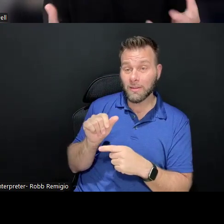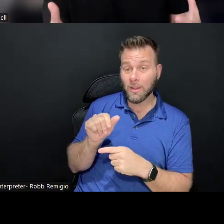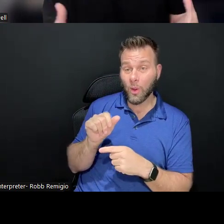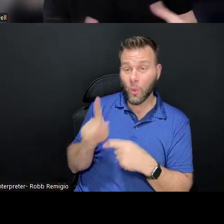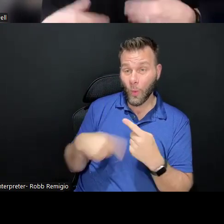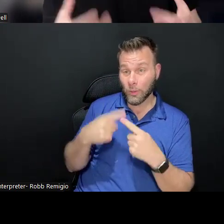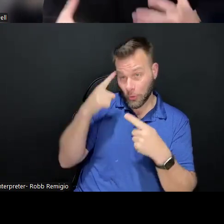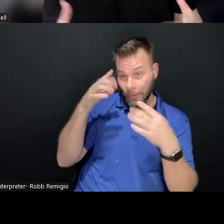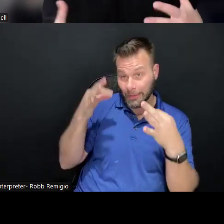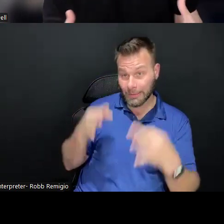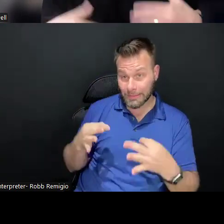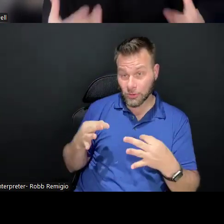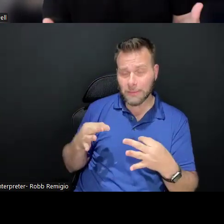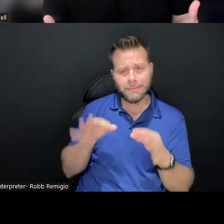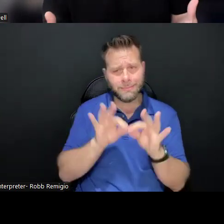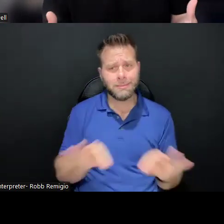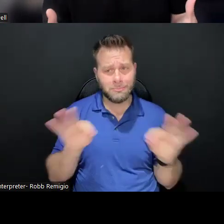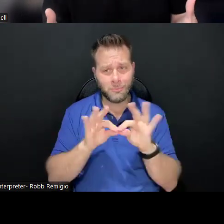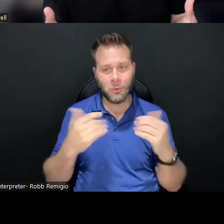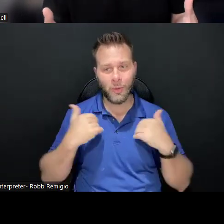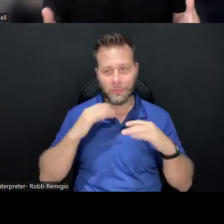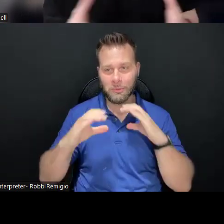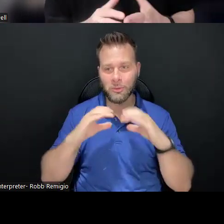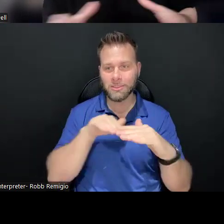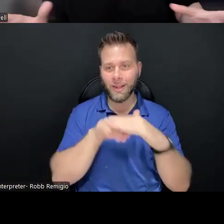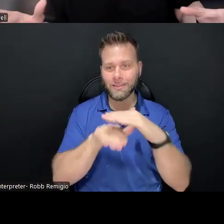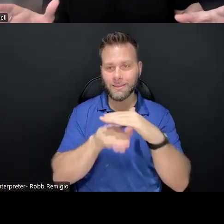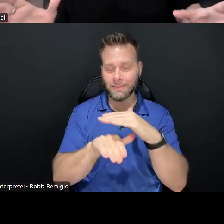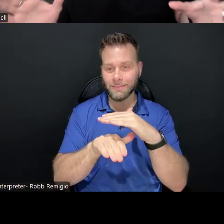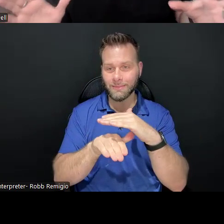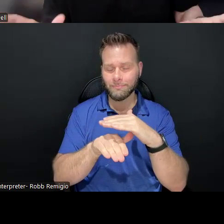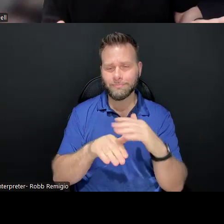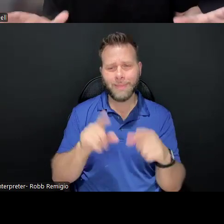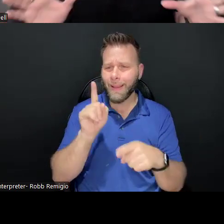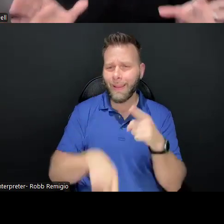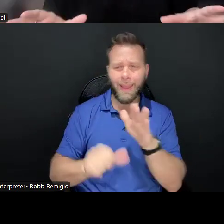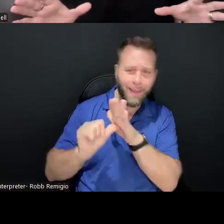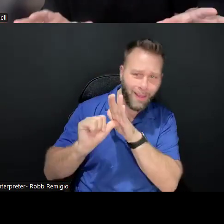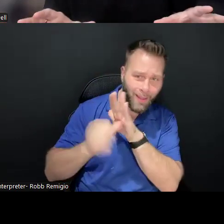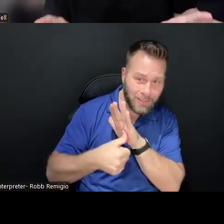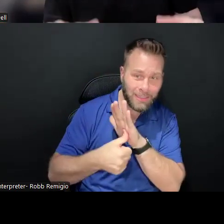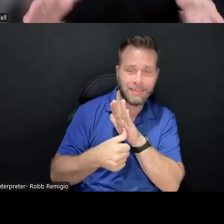in your decision-making process, it is vital that you have I cannot tell you how often I